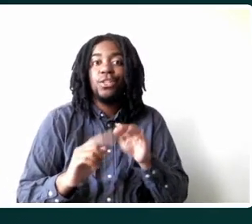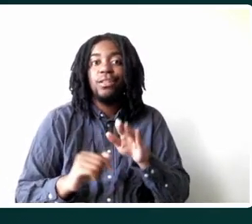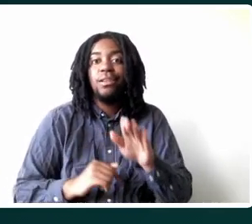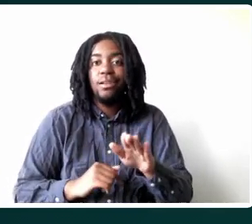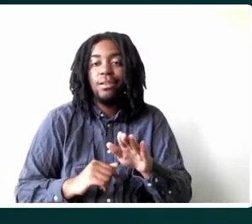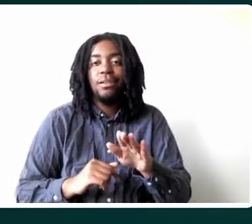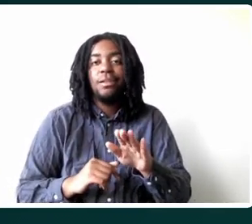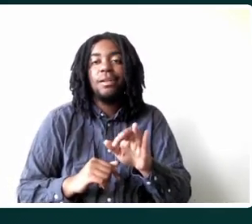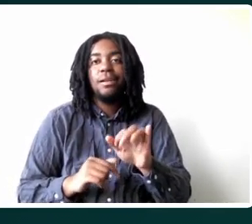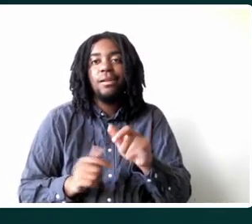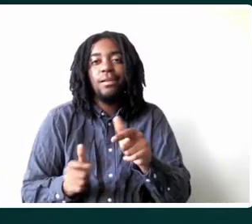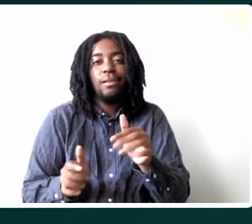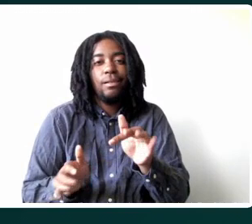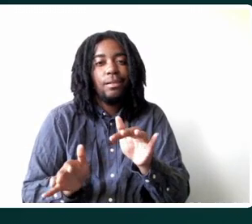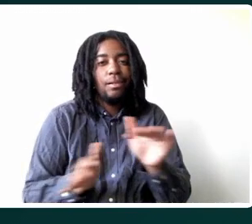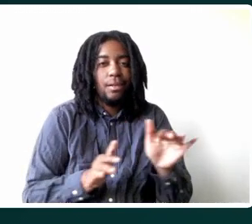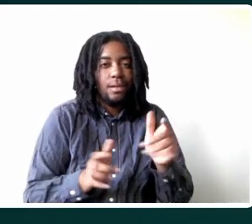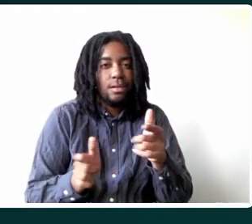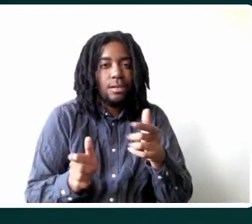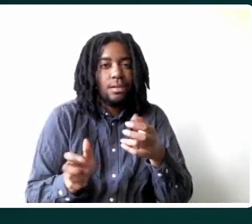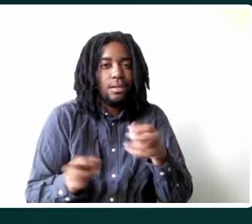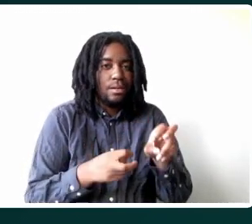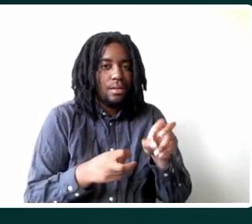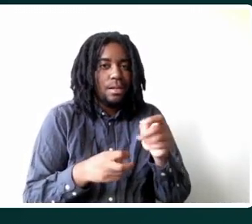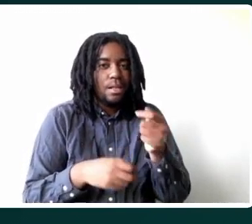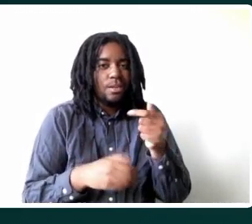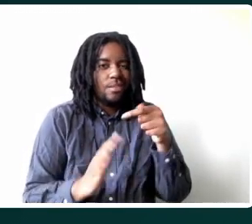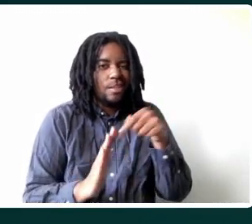little bit deeper into the issues that matter to them. And this -- that's after a whole semester.